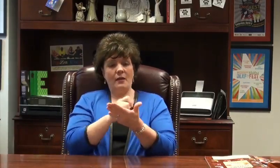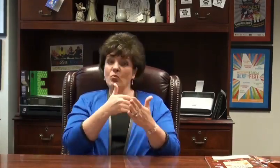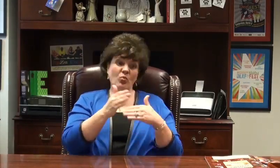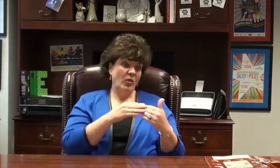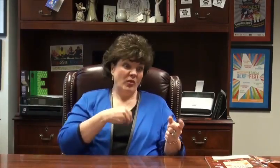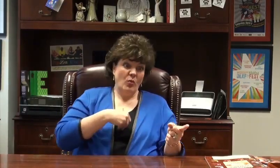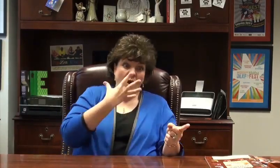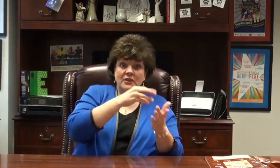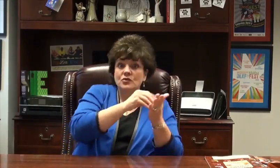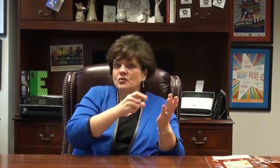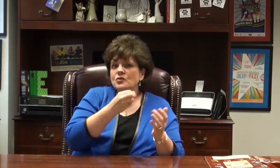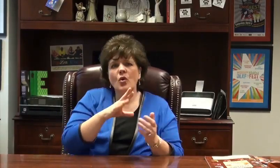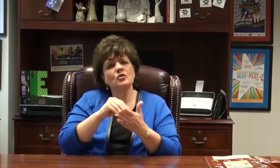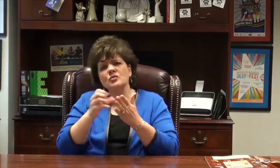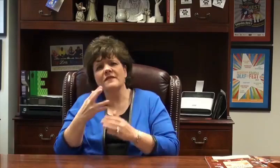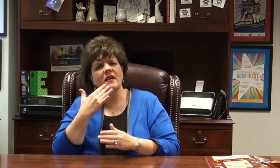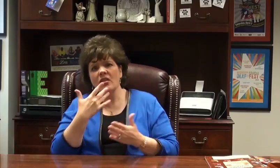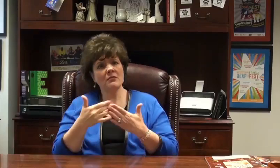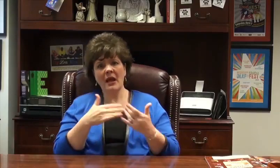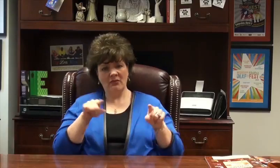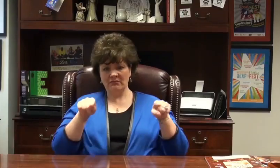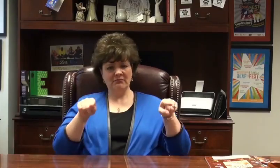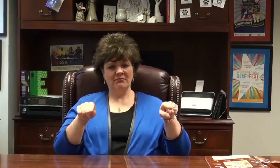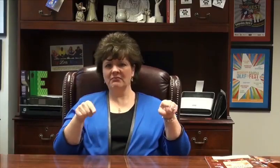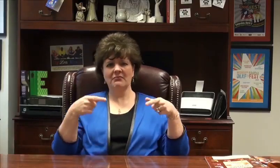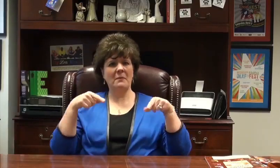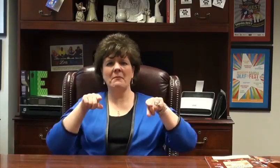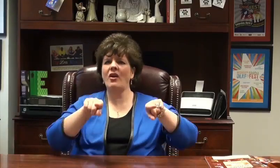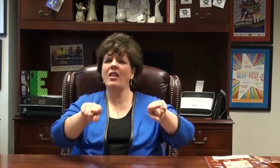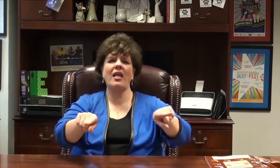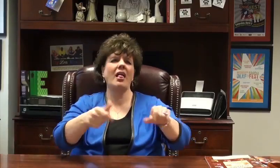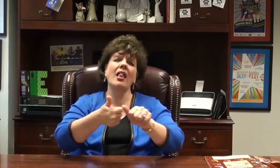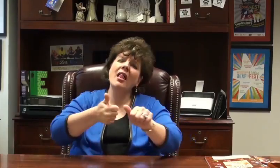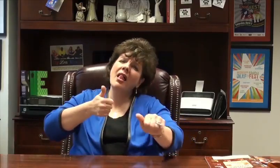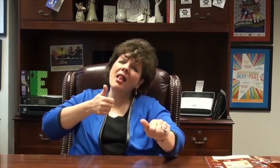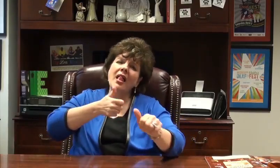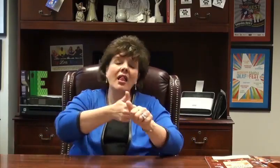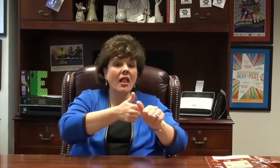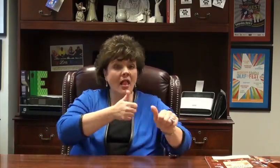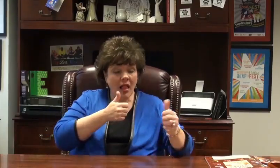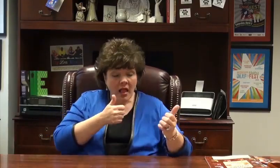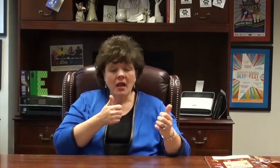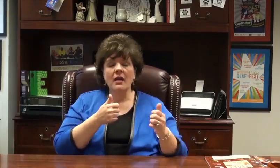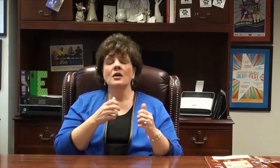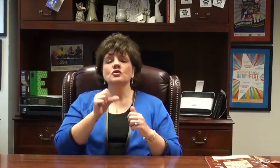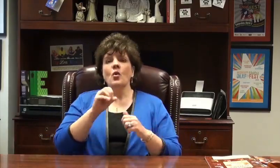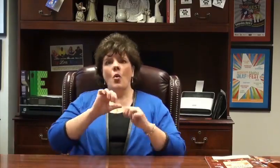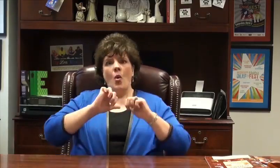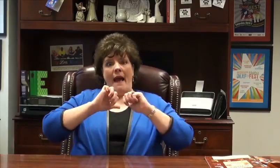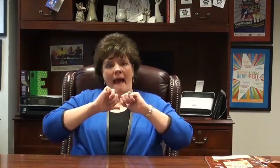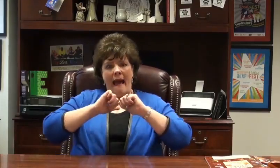This can be just as true for white students as it is for students of color.